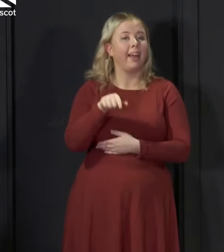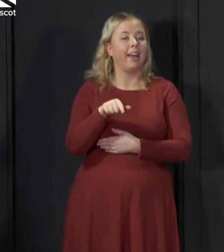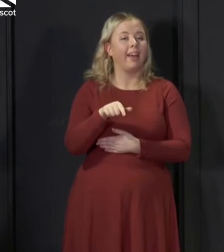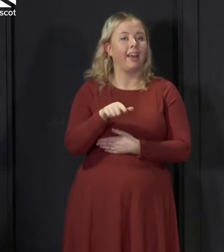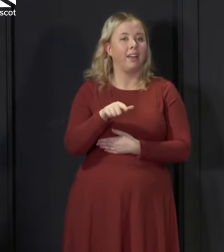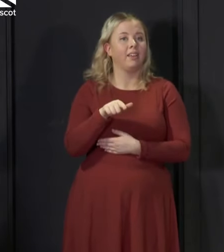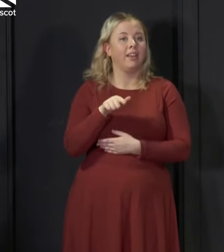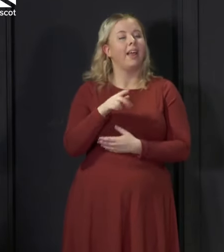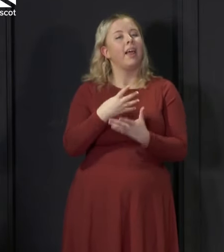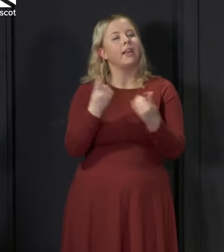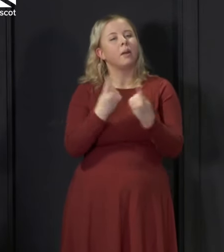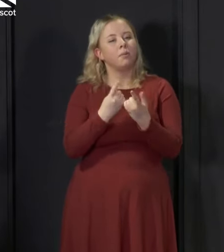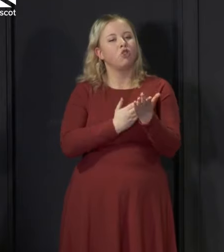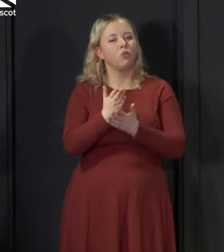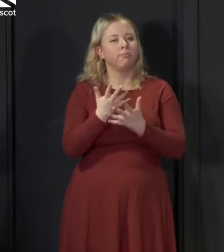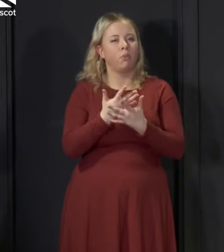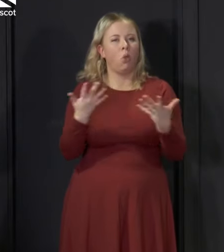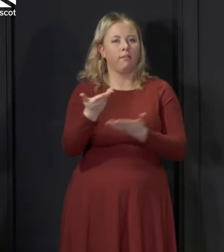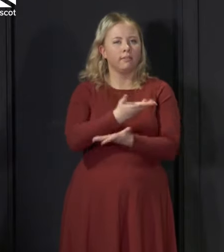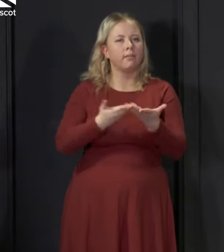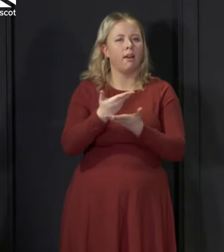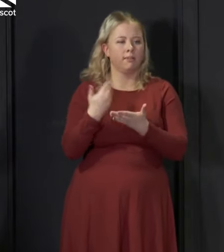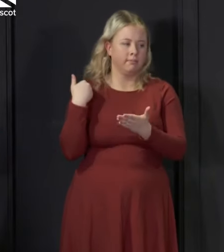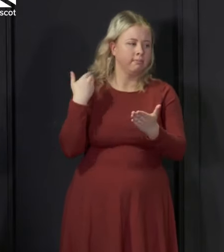is something through lots of discussions in recent weeks I have come to understand in